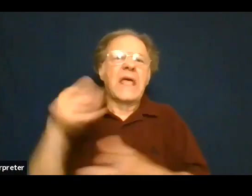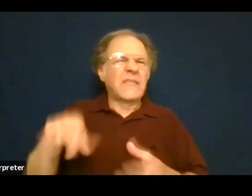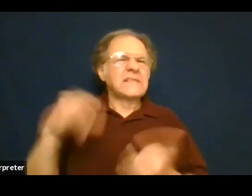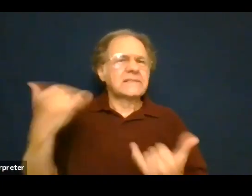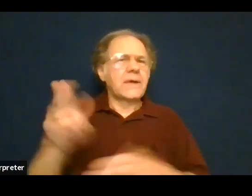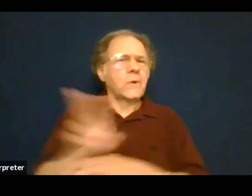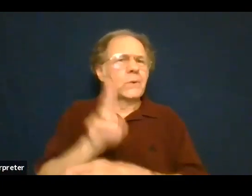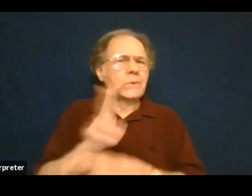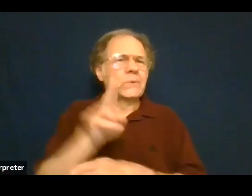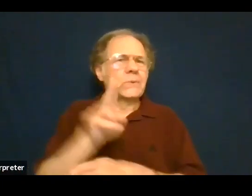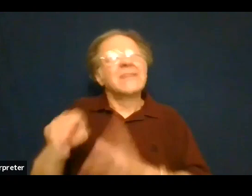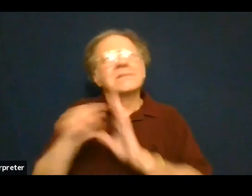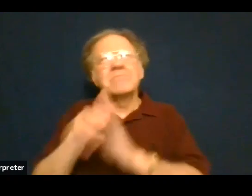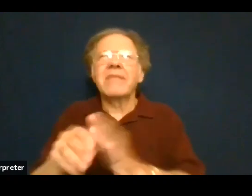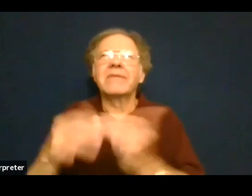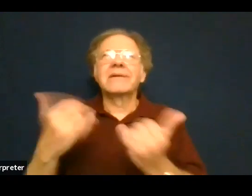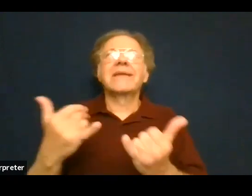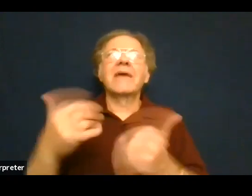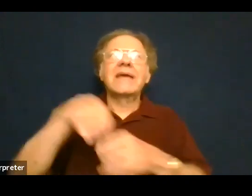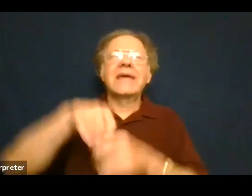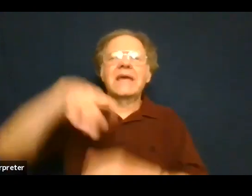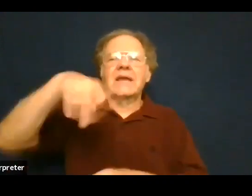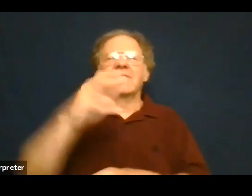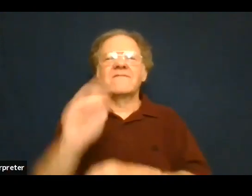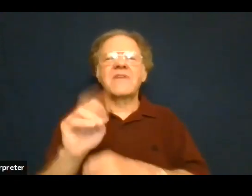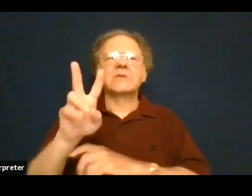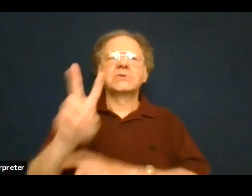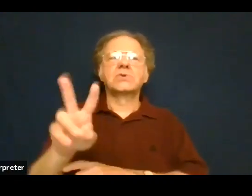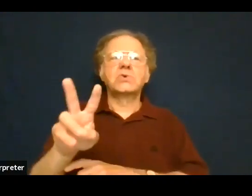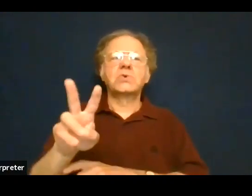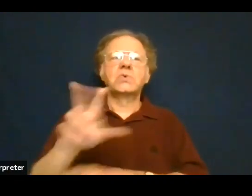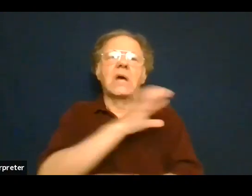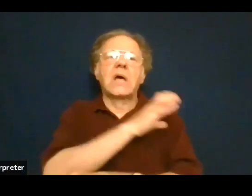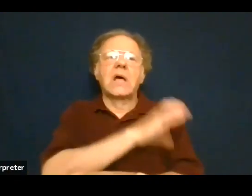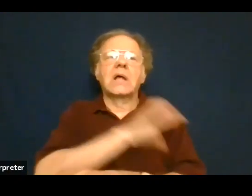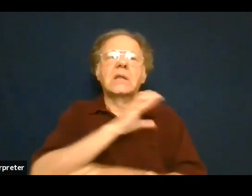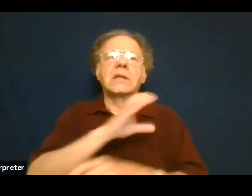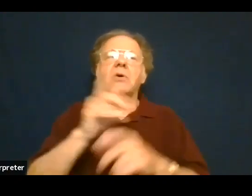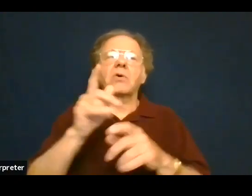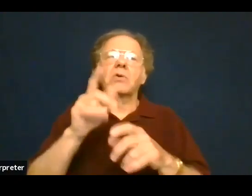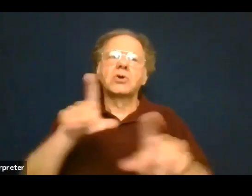in a phase two clinical trial with Frequency Therapeutics, I believe.